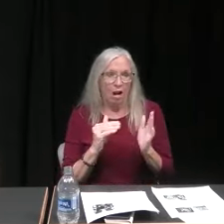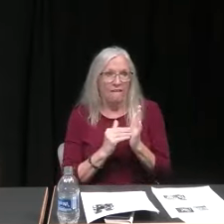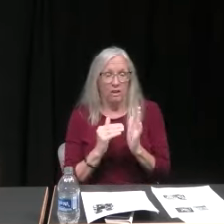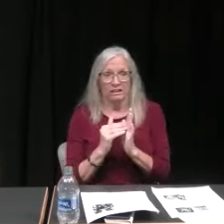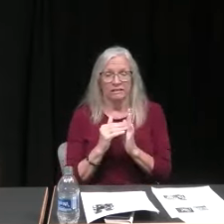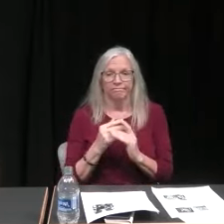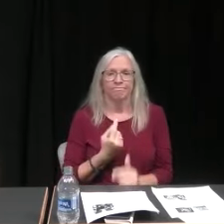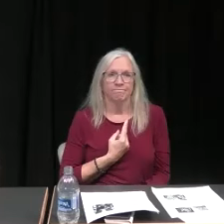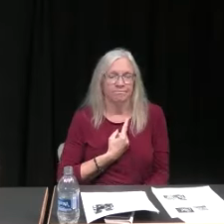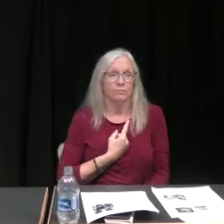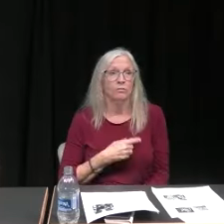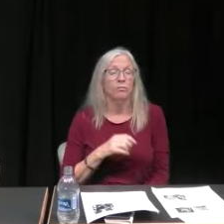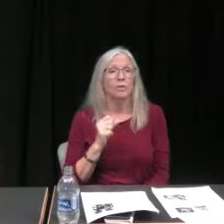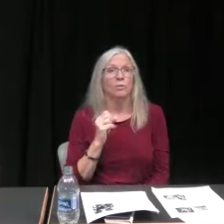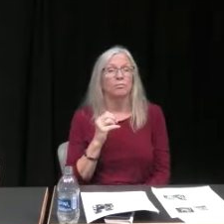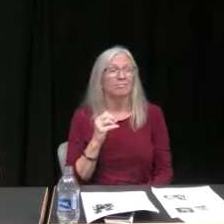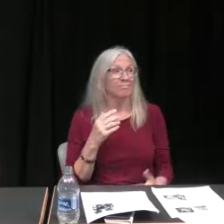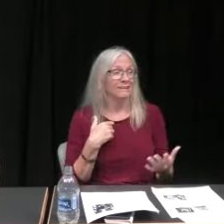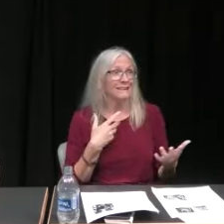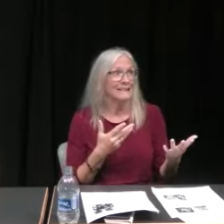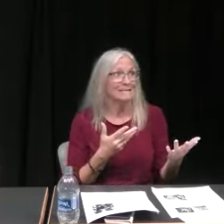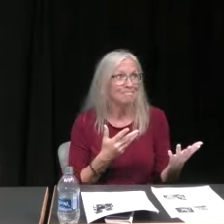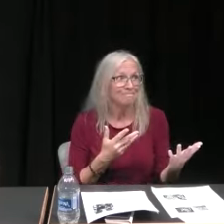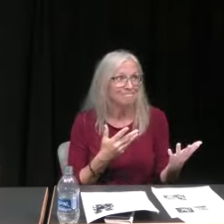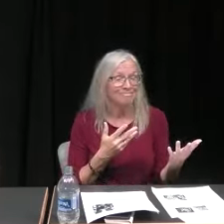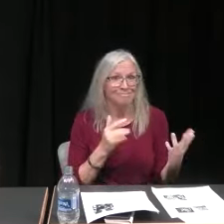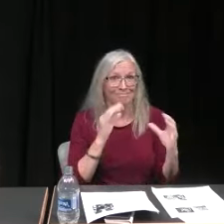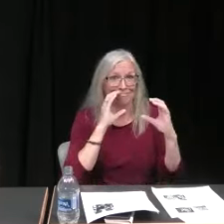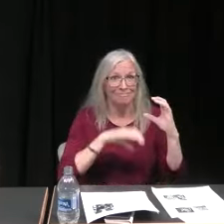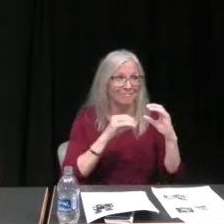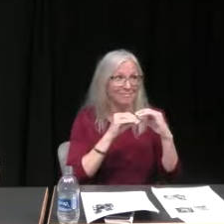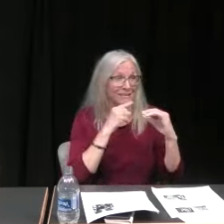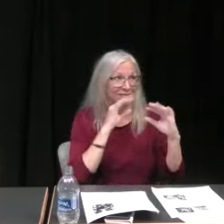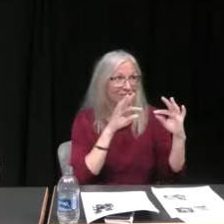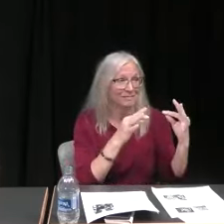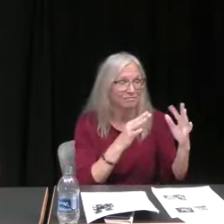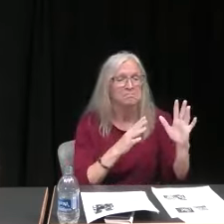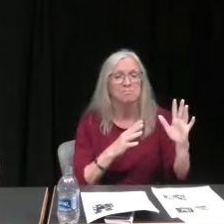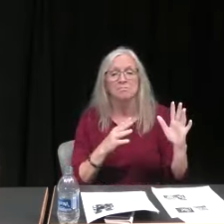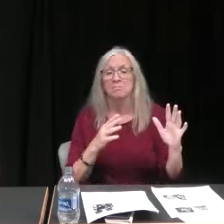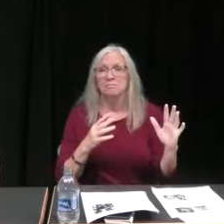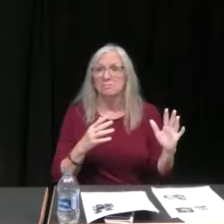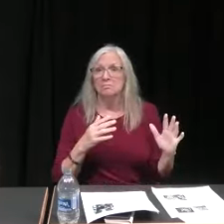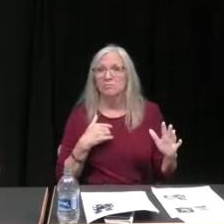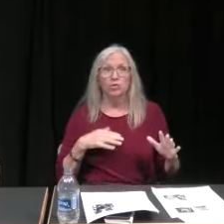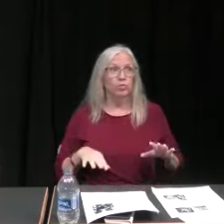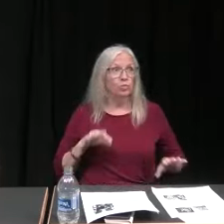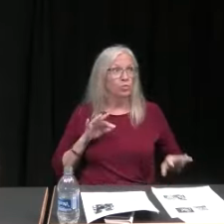common experience among other deaf individuals with their family when there are communication